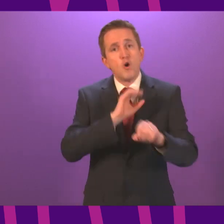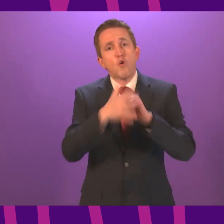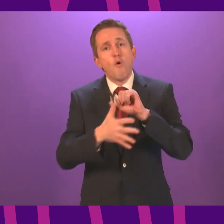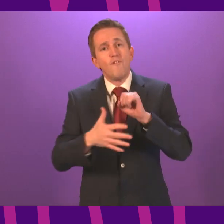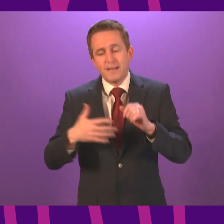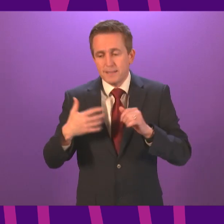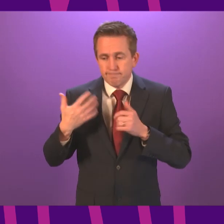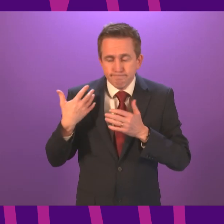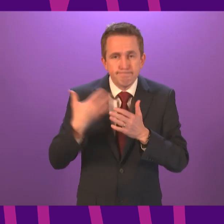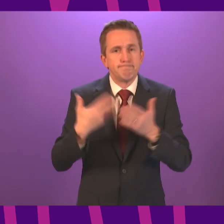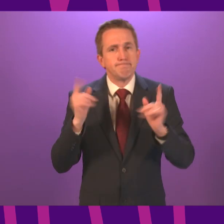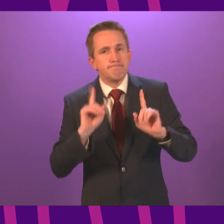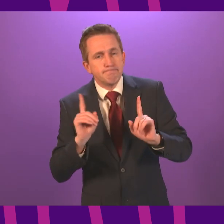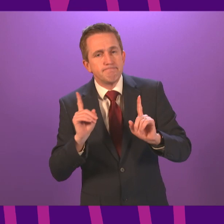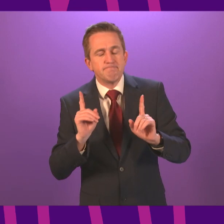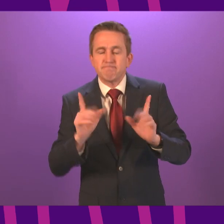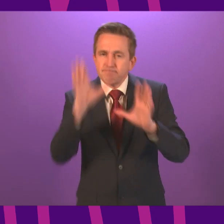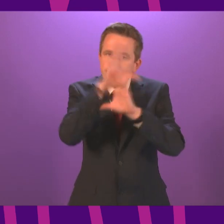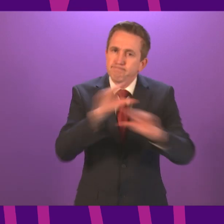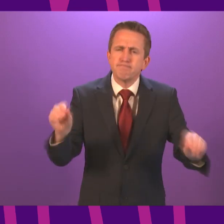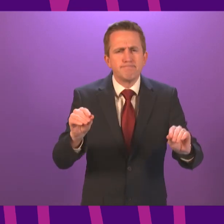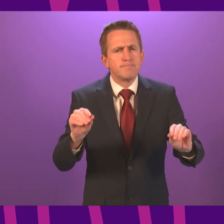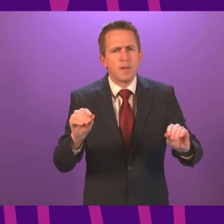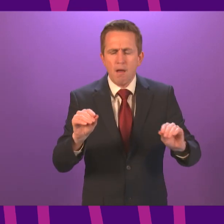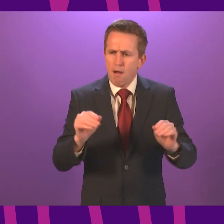a very short update on today’s statistics and recent developments.